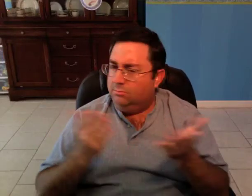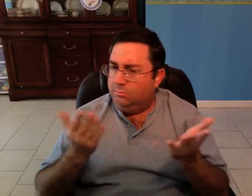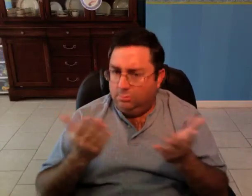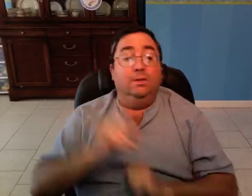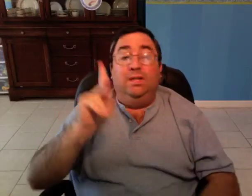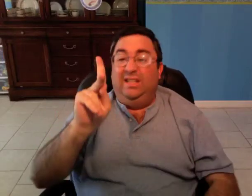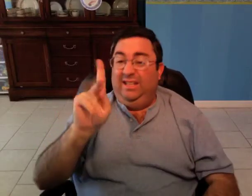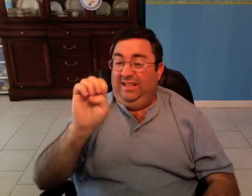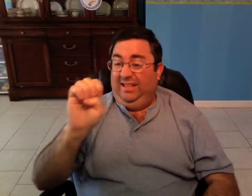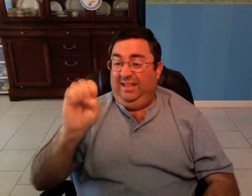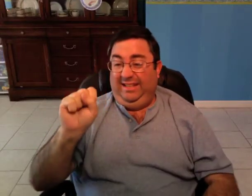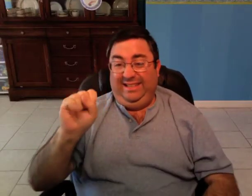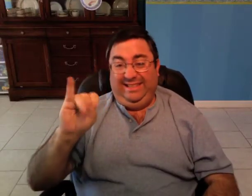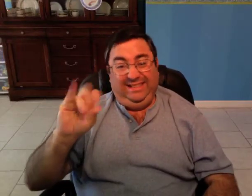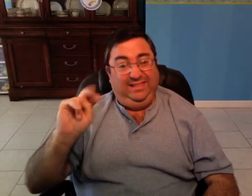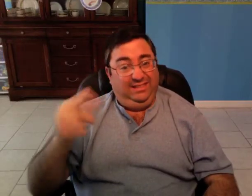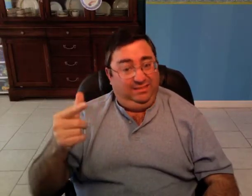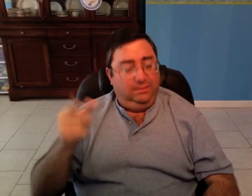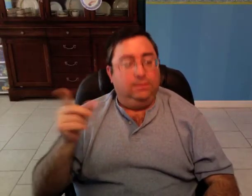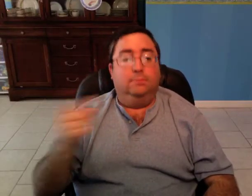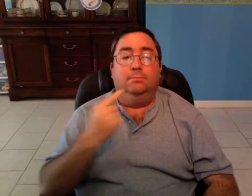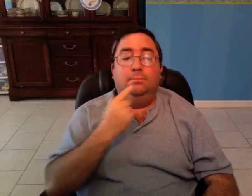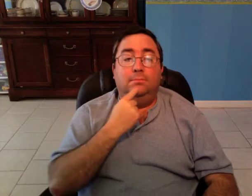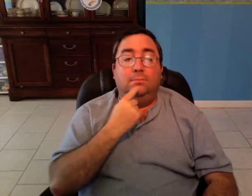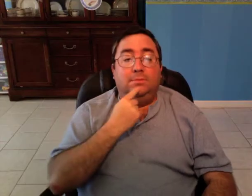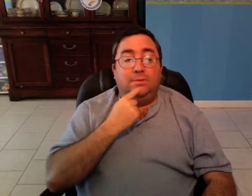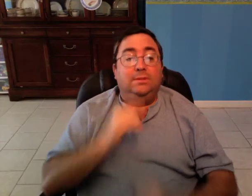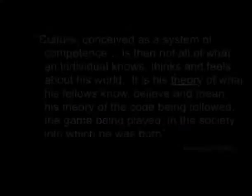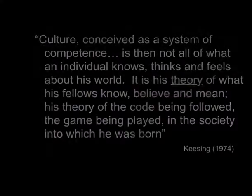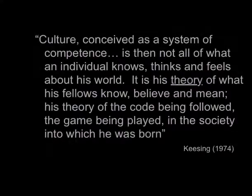Keesing said: